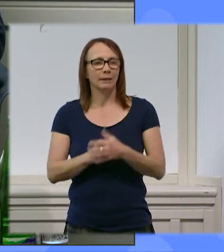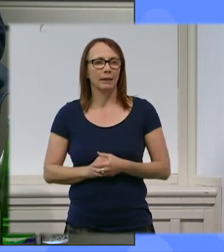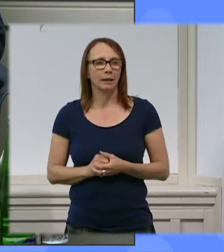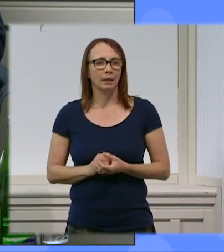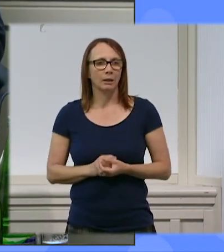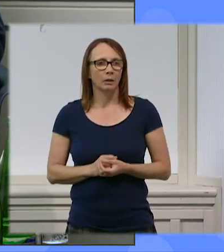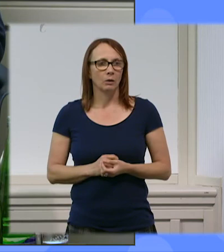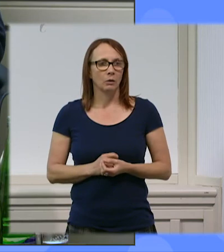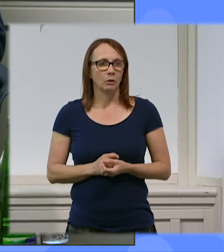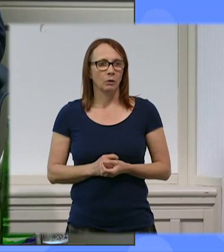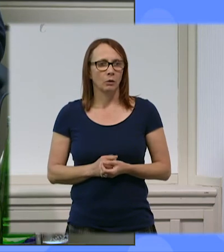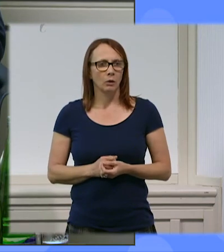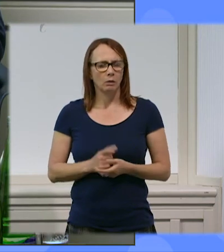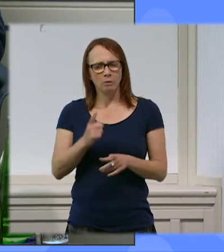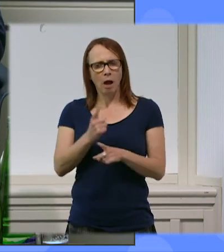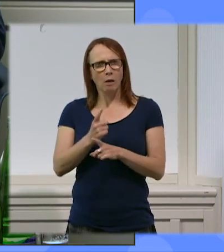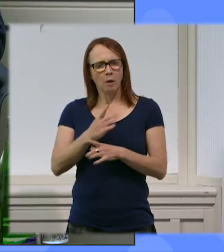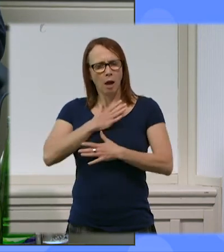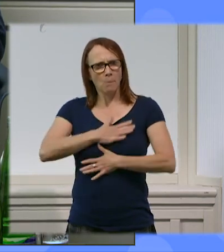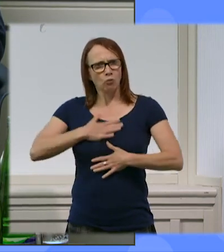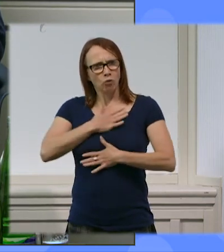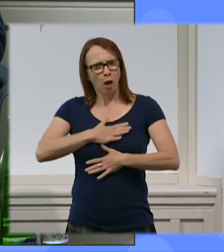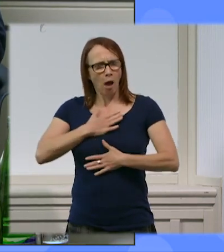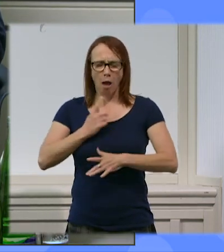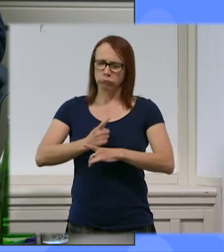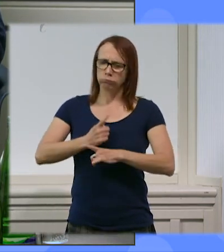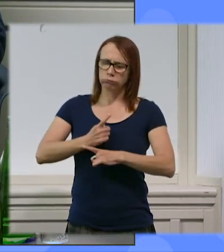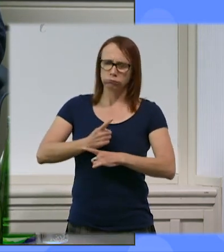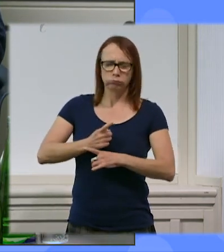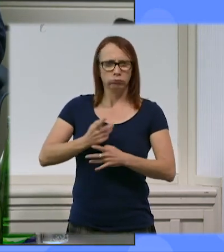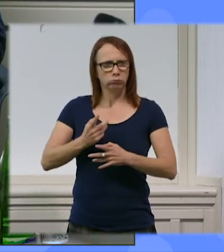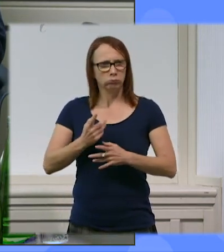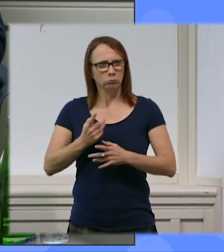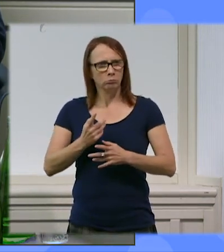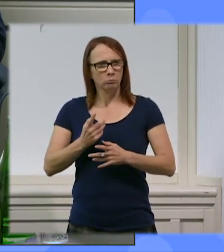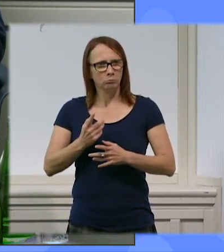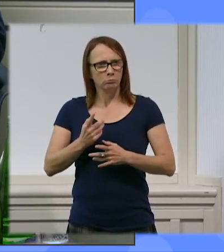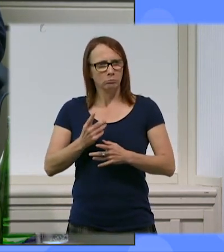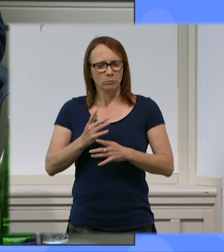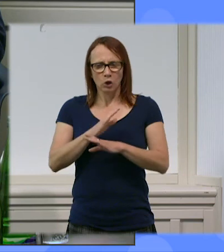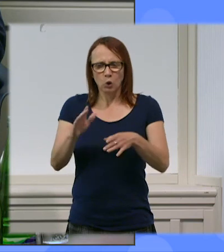spoke quite emotive lee hee-ho we don't really have us or what comes corporate